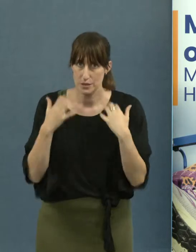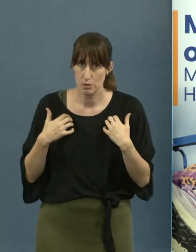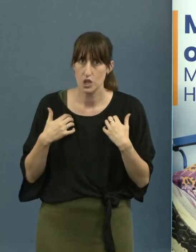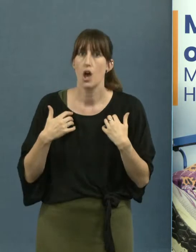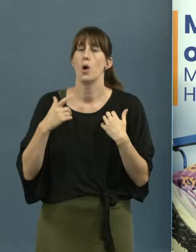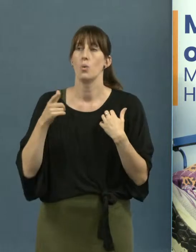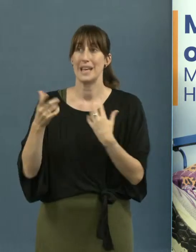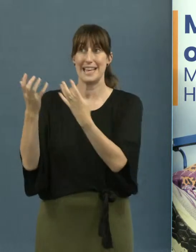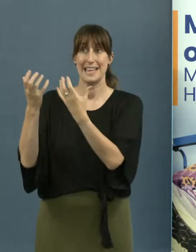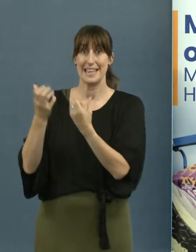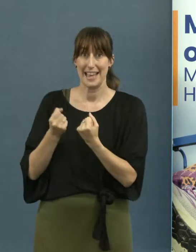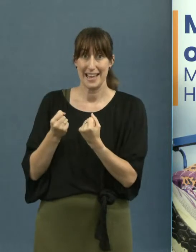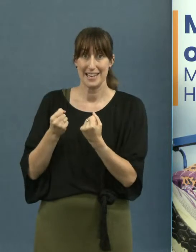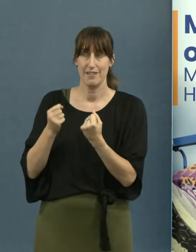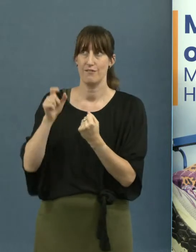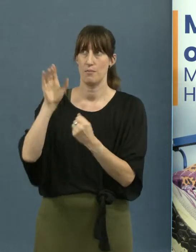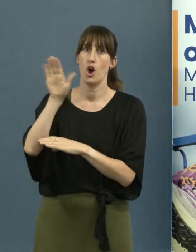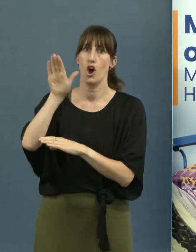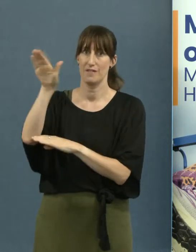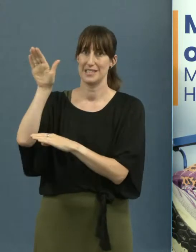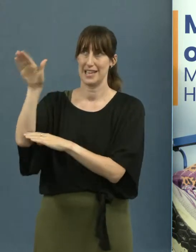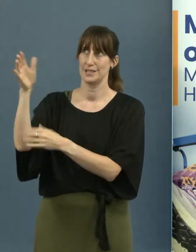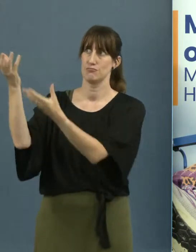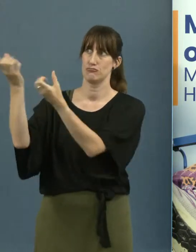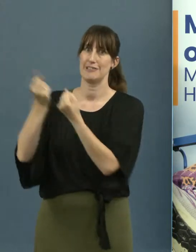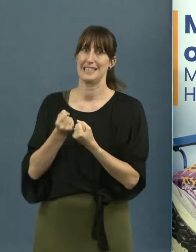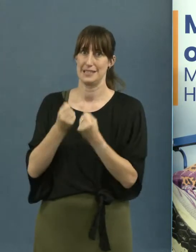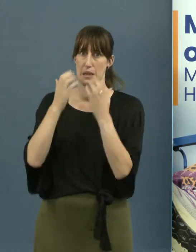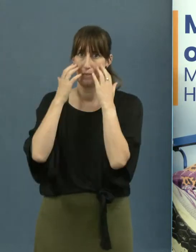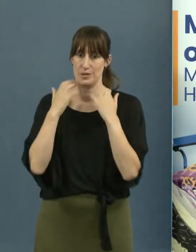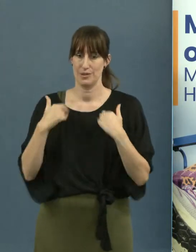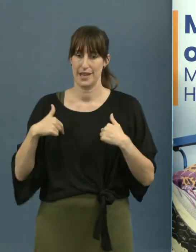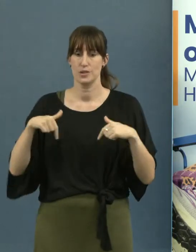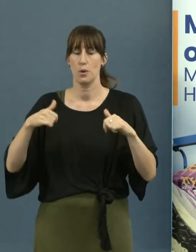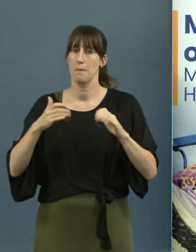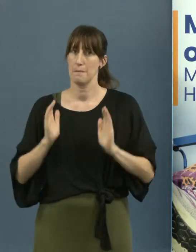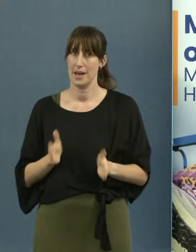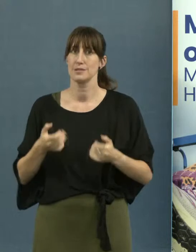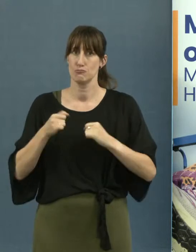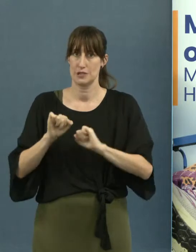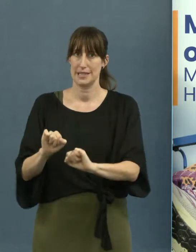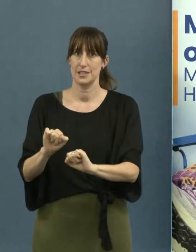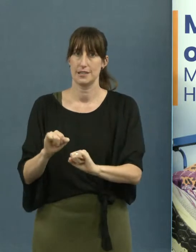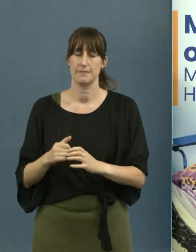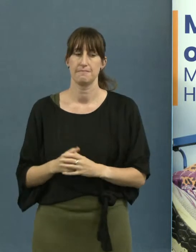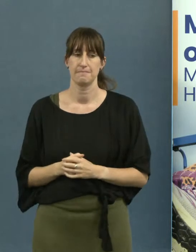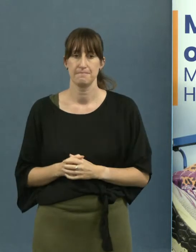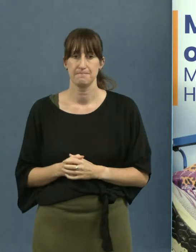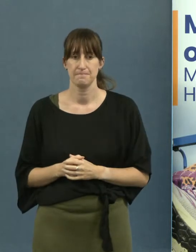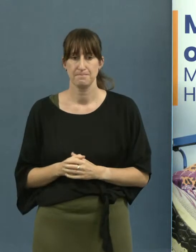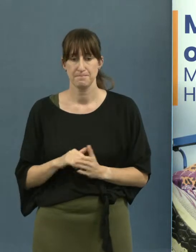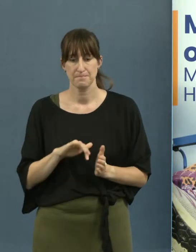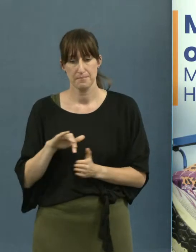we need to be prepared and as